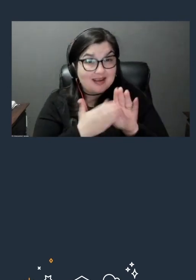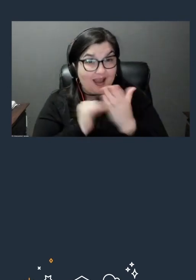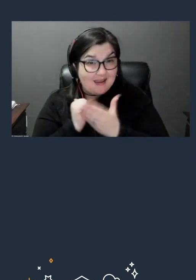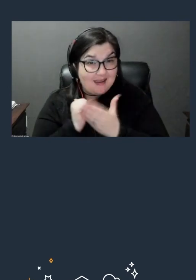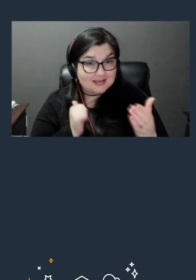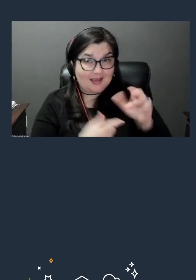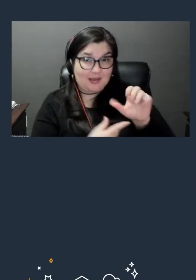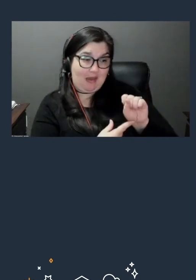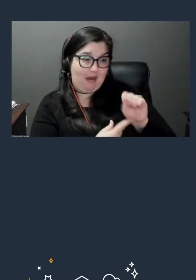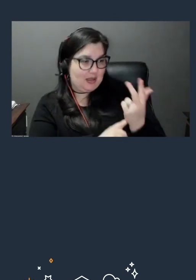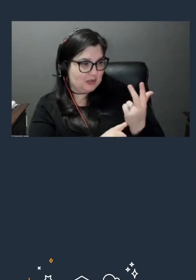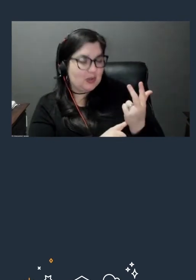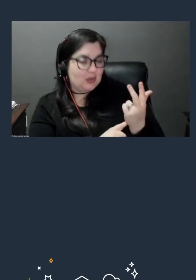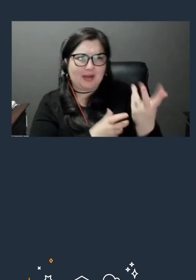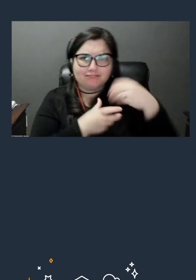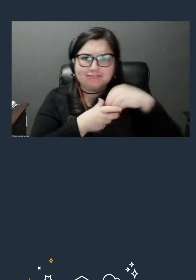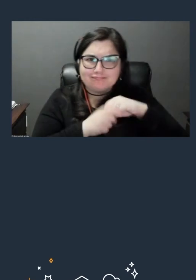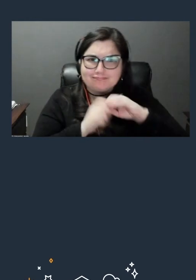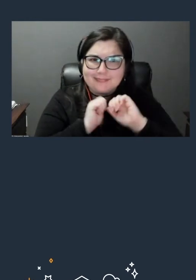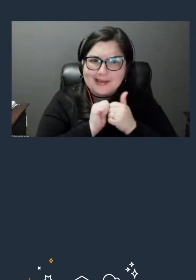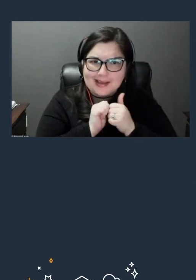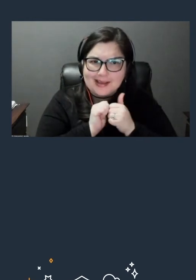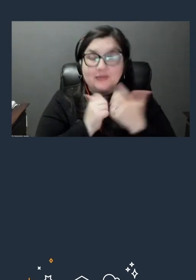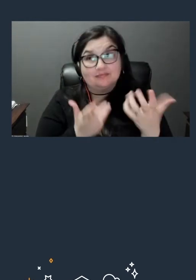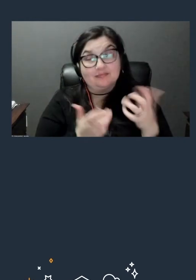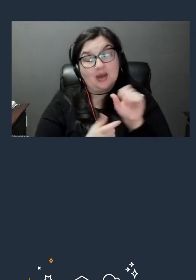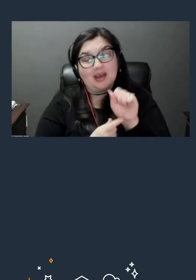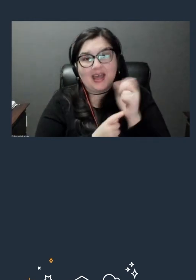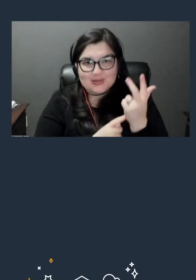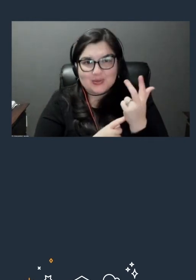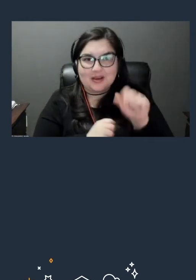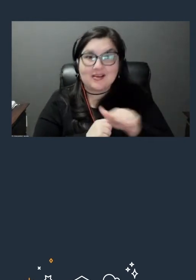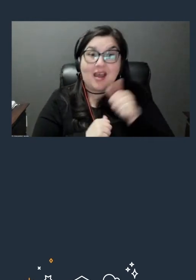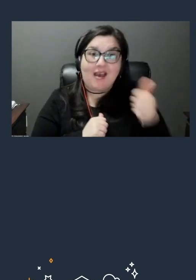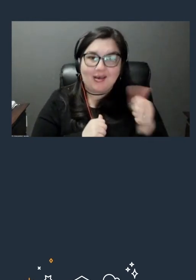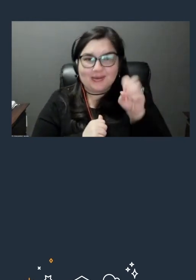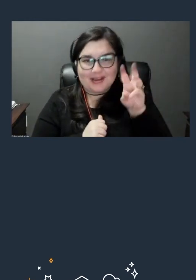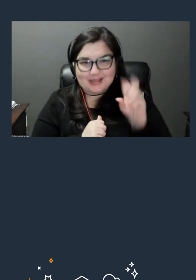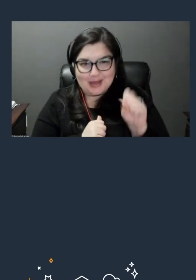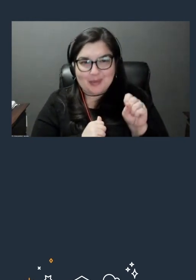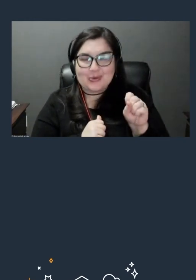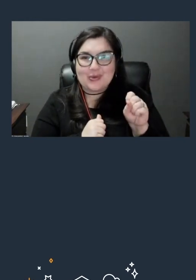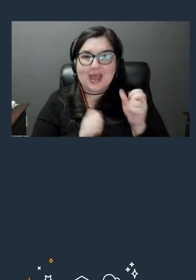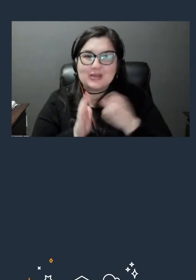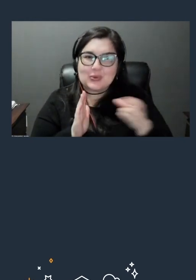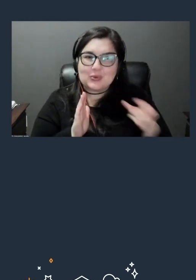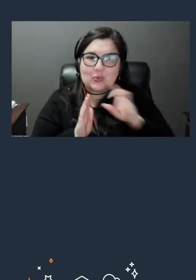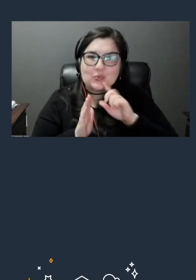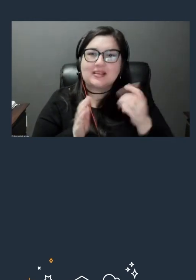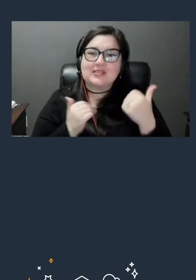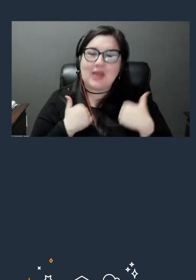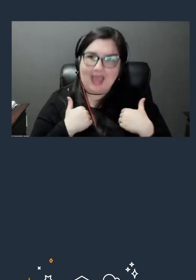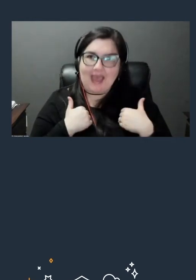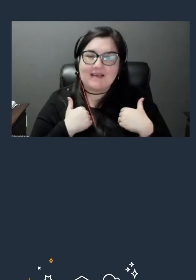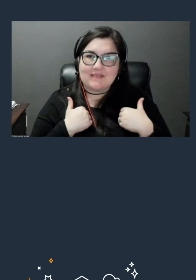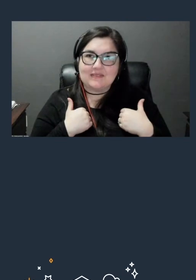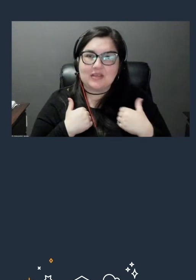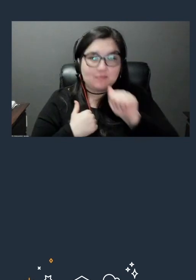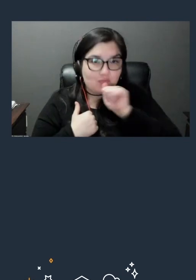S3 and actually all other resources in AWS, contained in an account are private and local to that account.